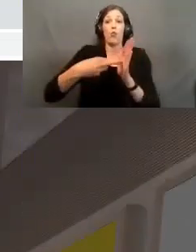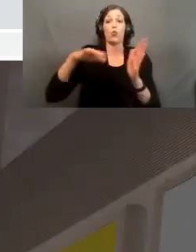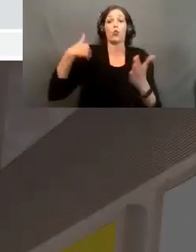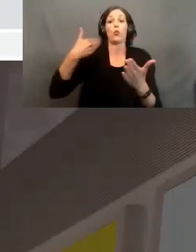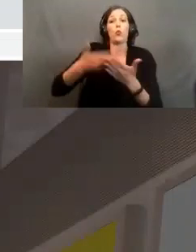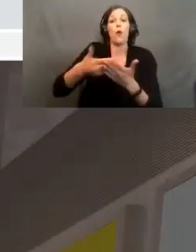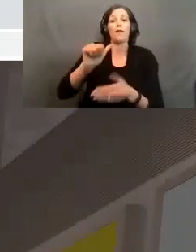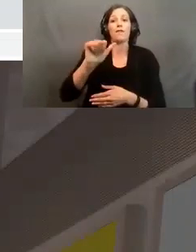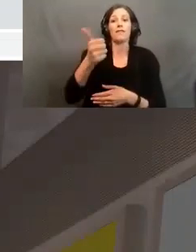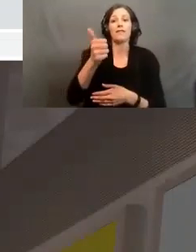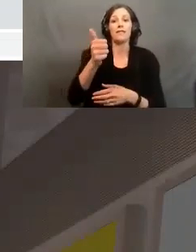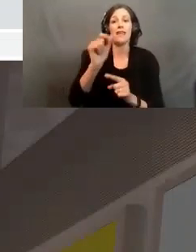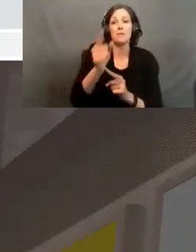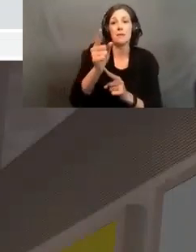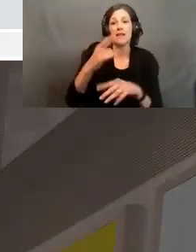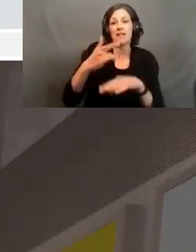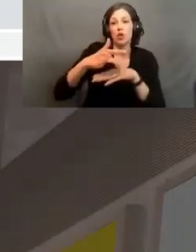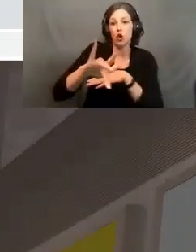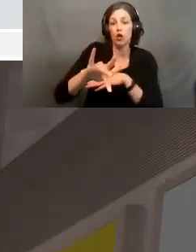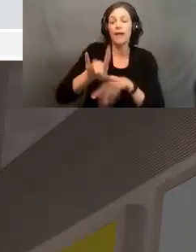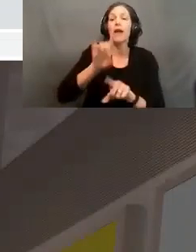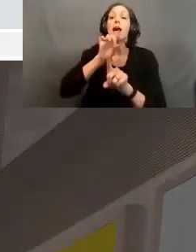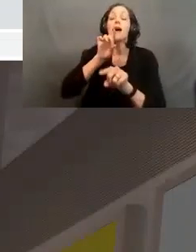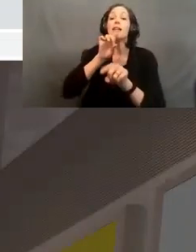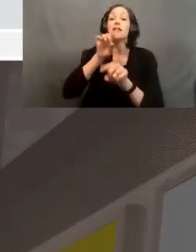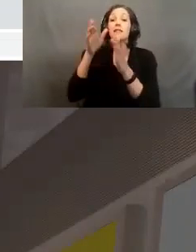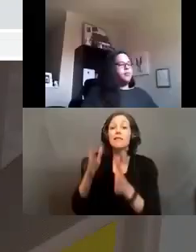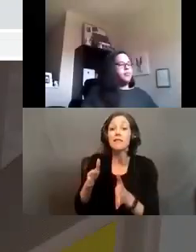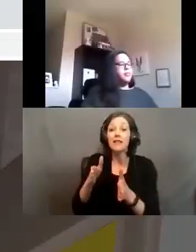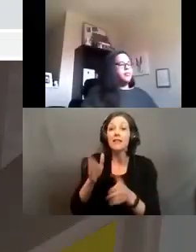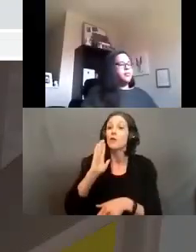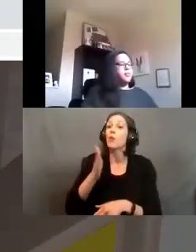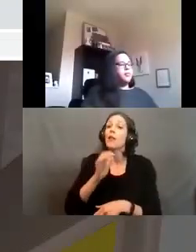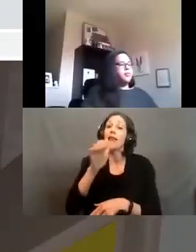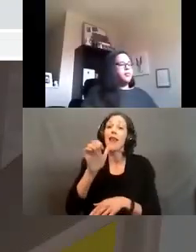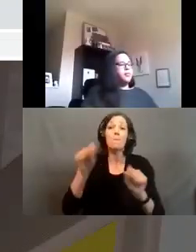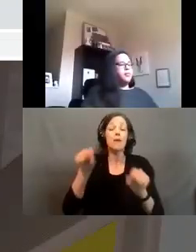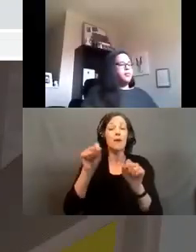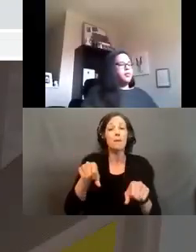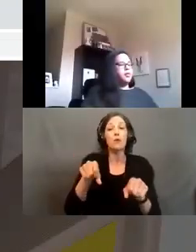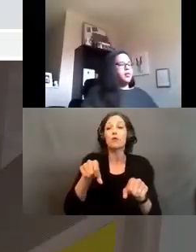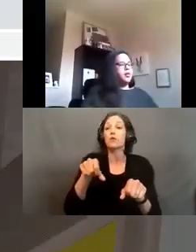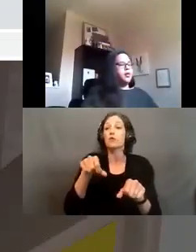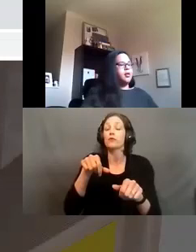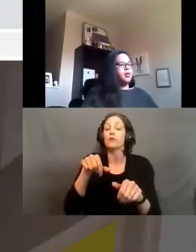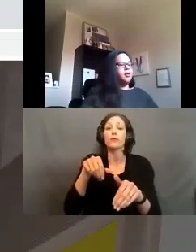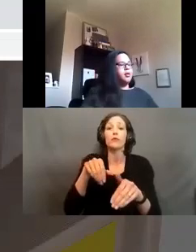So the attendee will not be able to 12:31:00 get into a 12:31:04 1040 session until 1040.